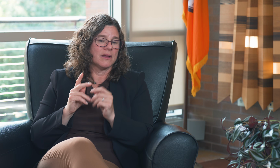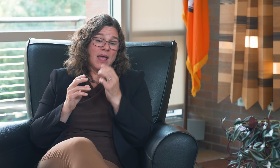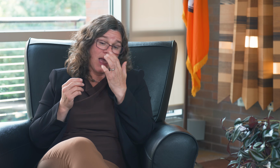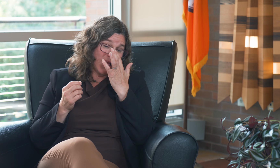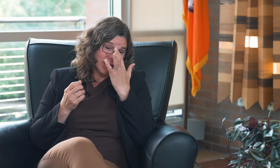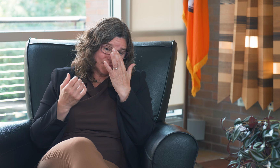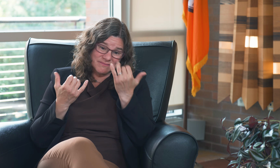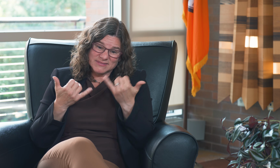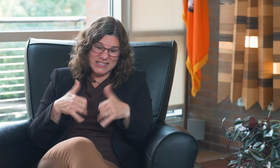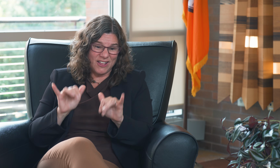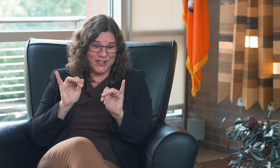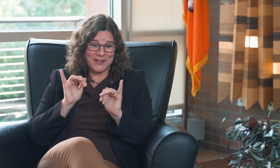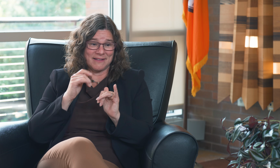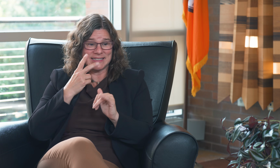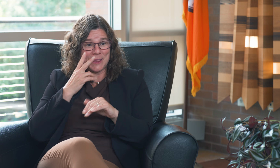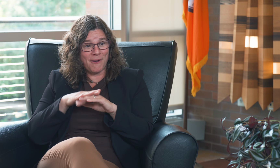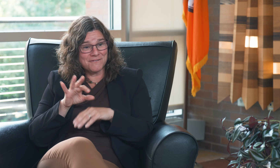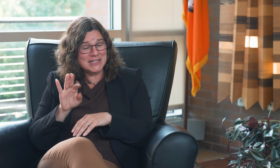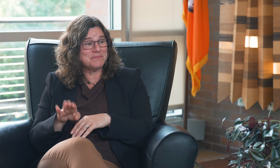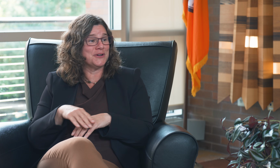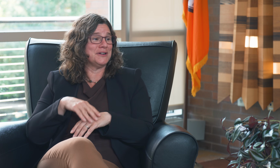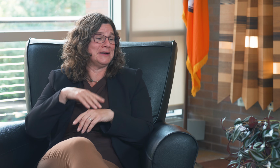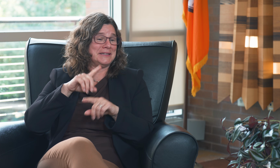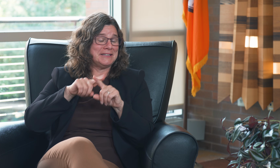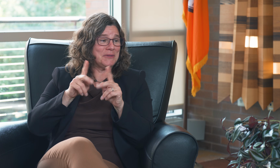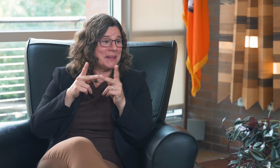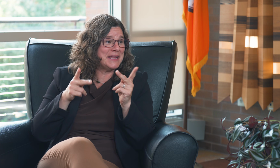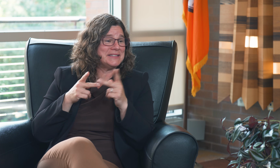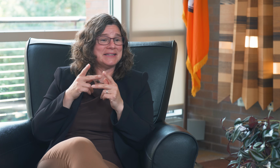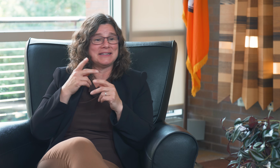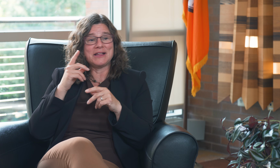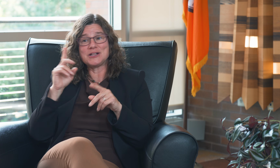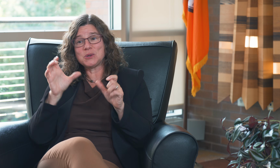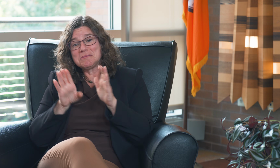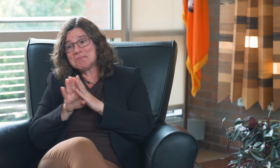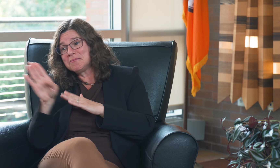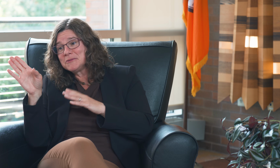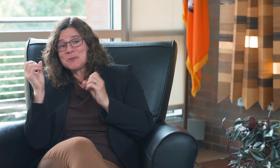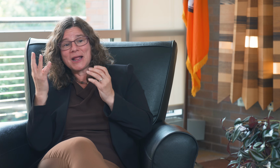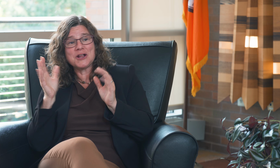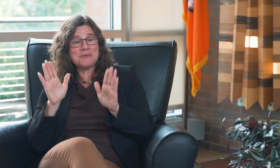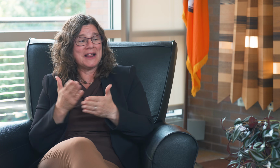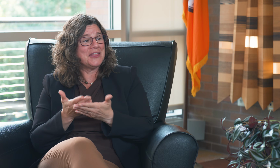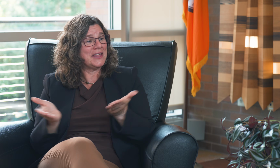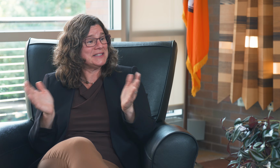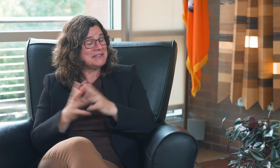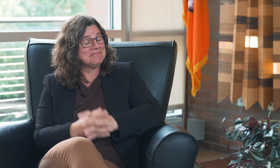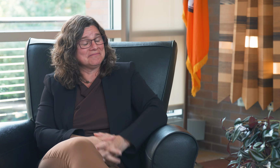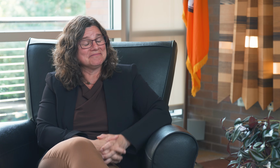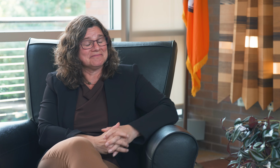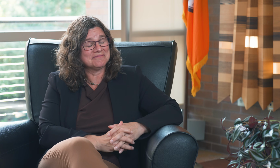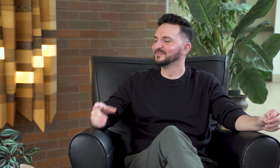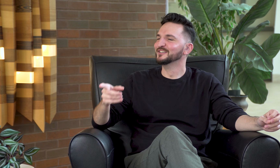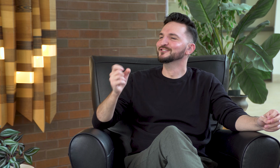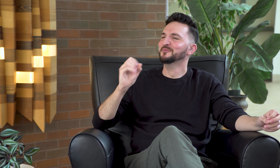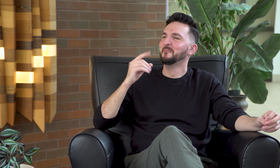And again, still, I see them on Facebook and at different places. Many have gone on to do many great things.